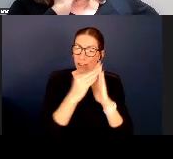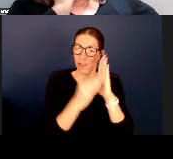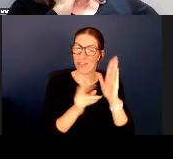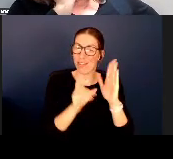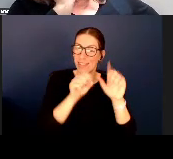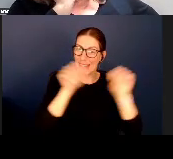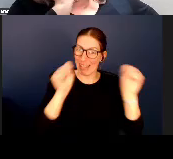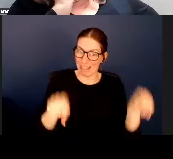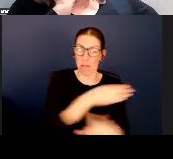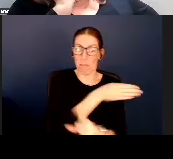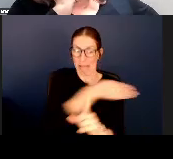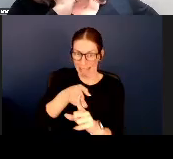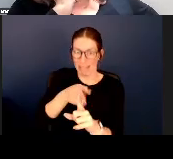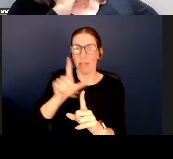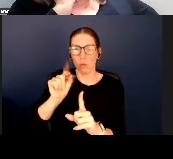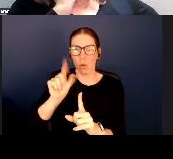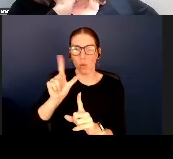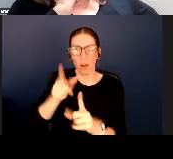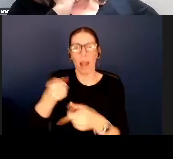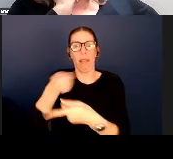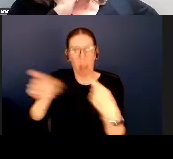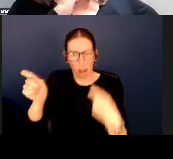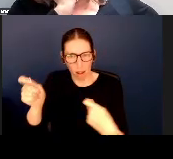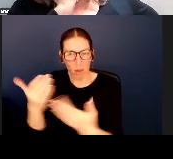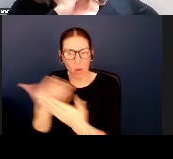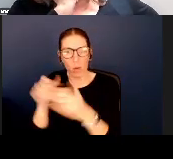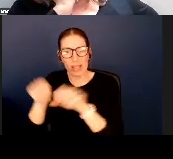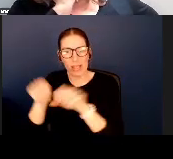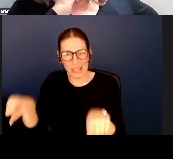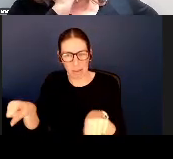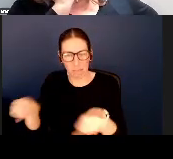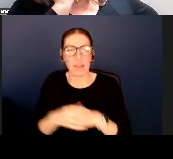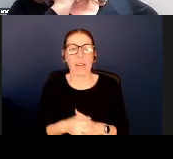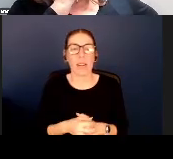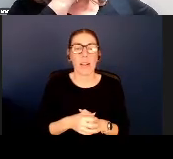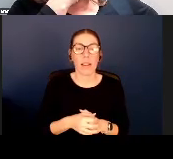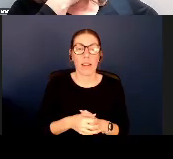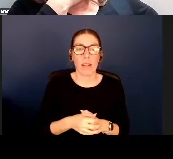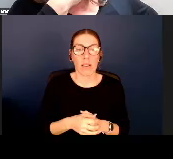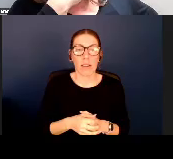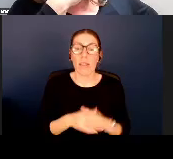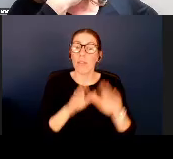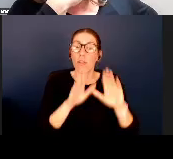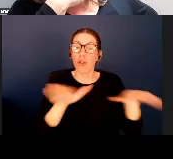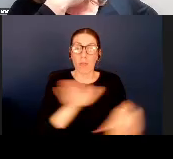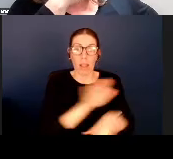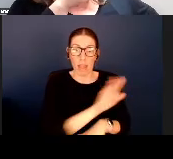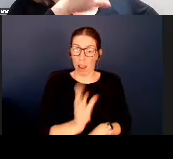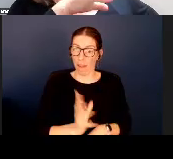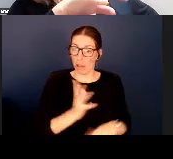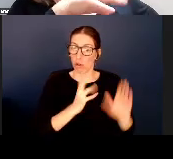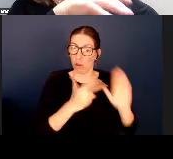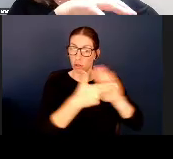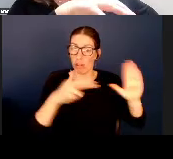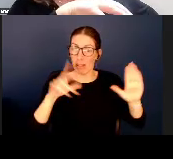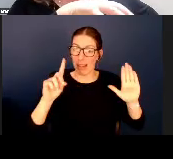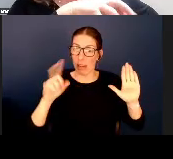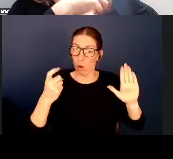We could not access um the actual diagnosis of the the children in the charts. That's a text box. So,